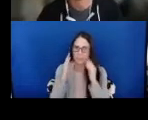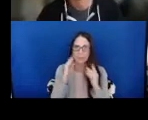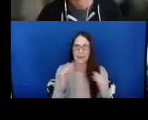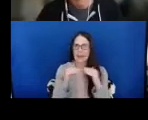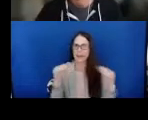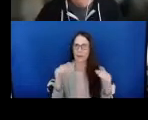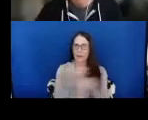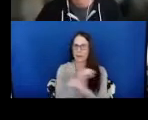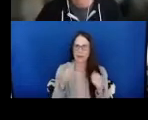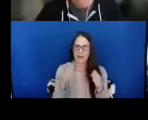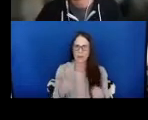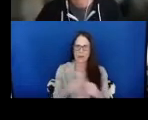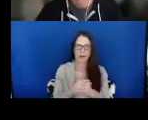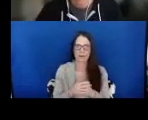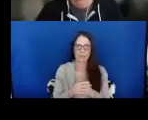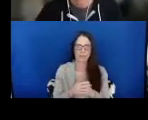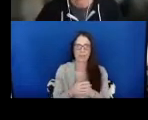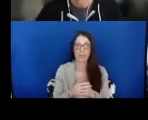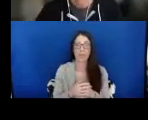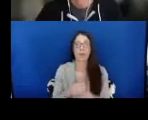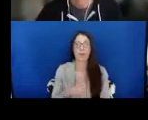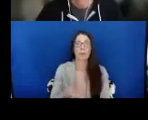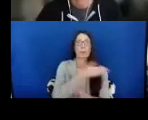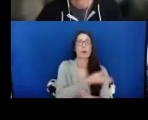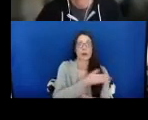16:17:44 So even prior to the pandemic for those that are familiar.